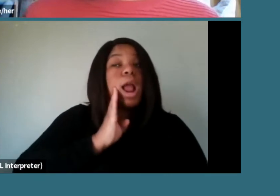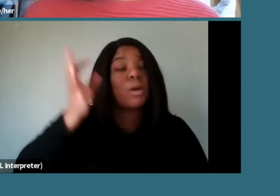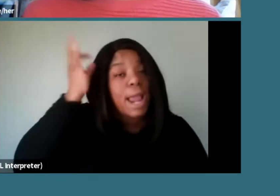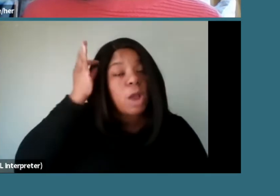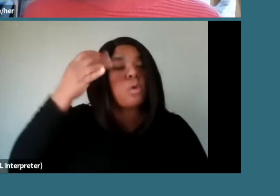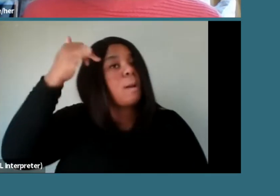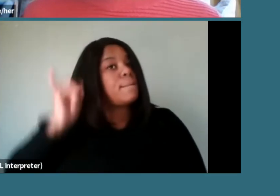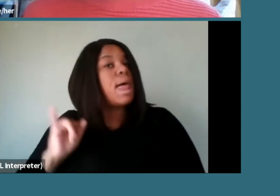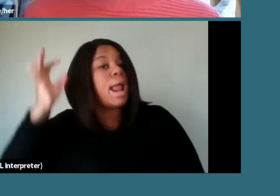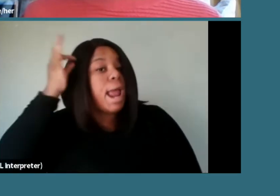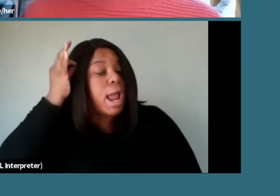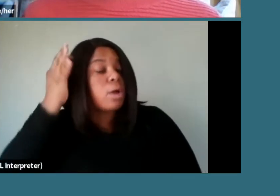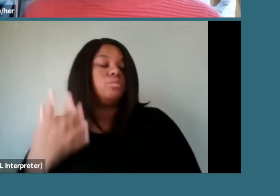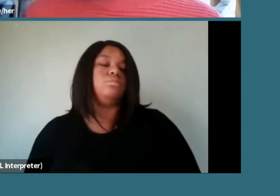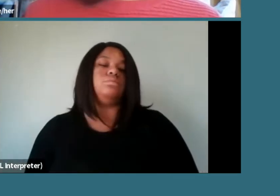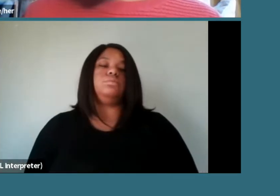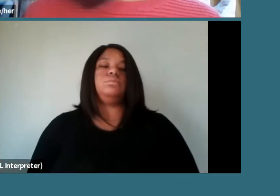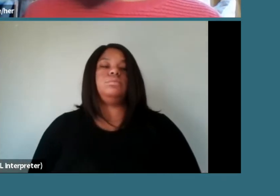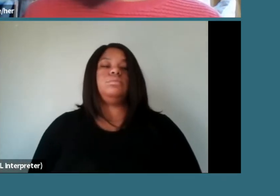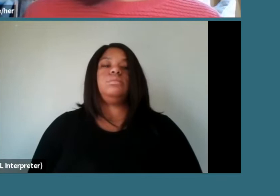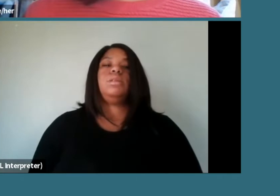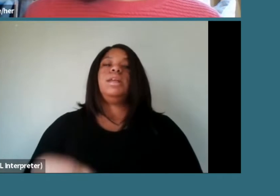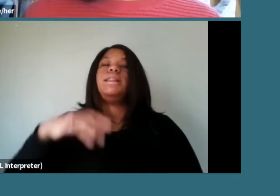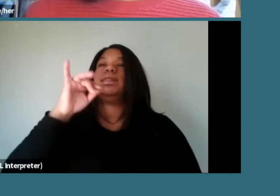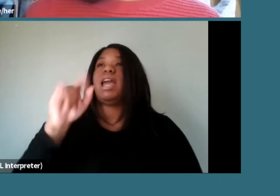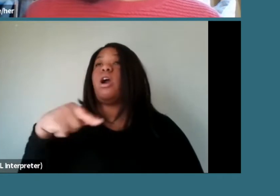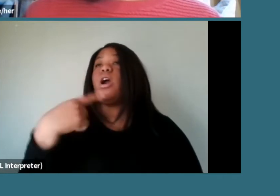And I think that is also something that needs to be thought about